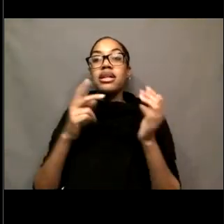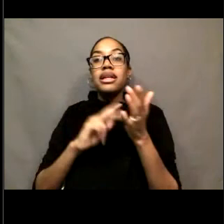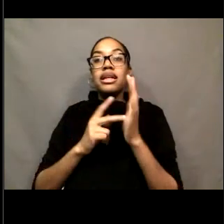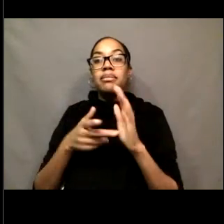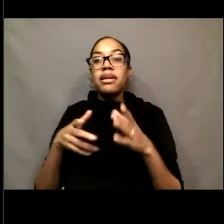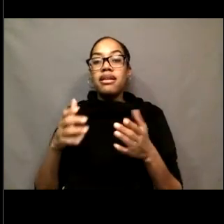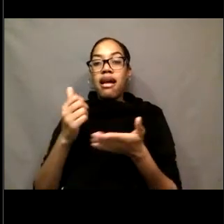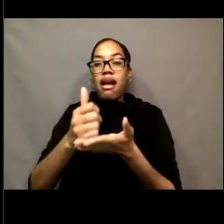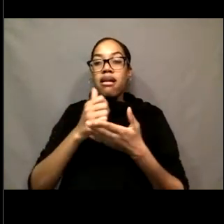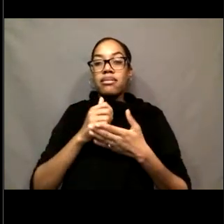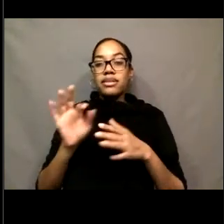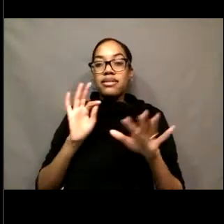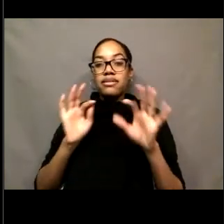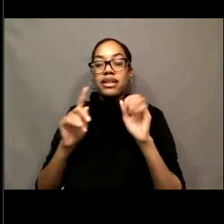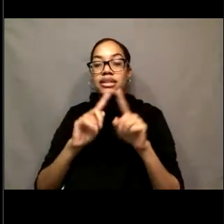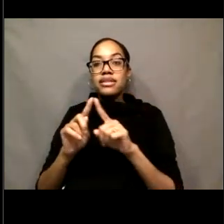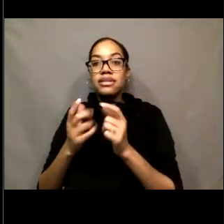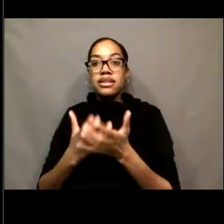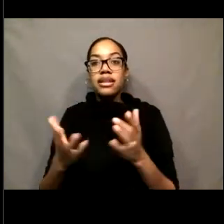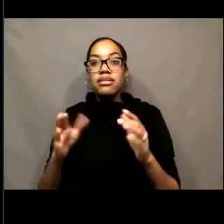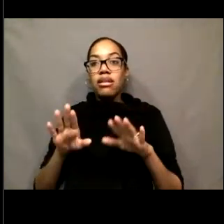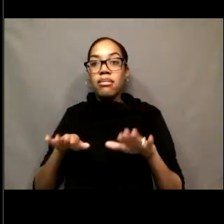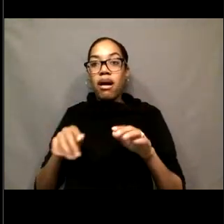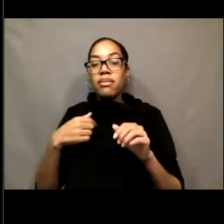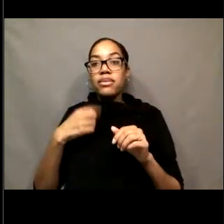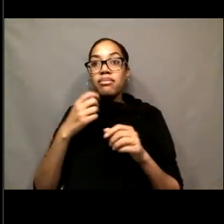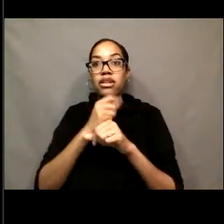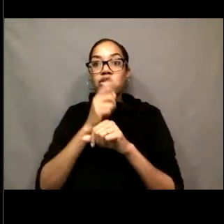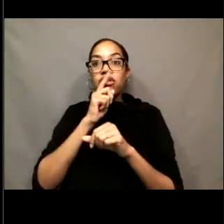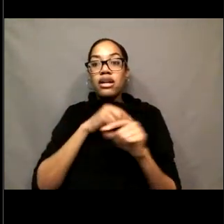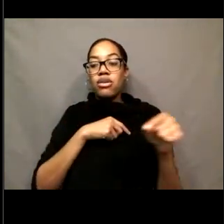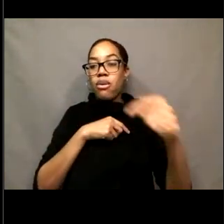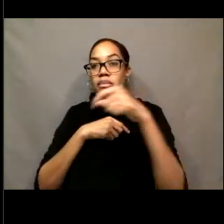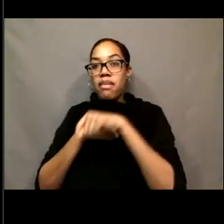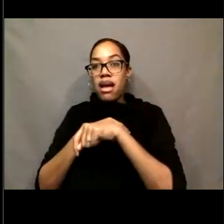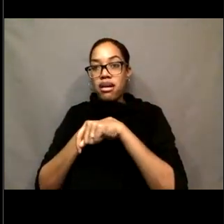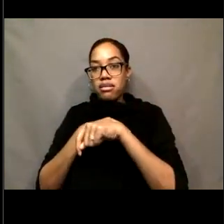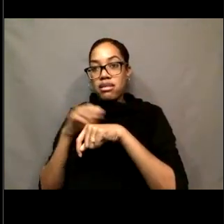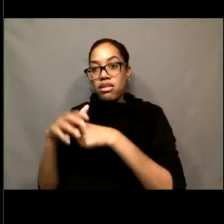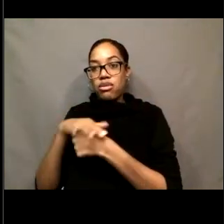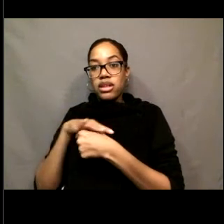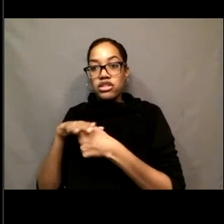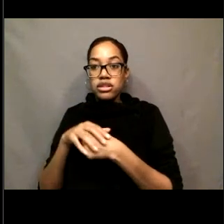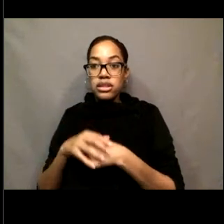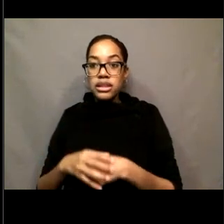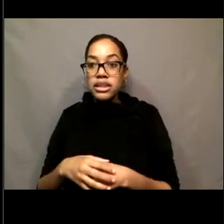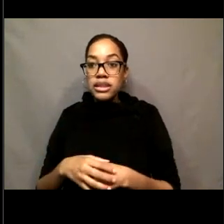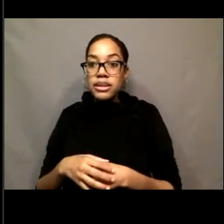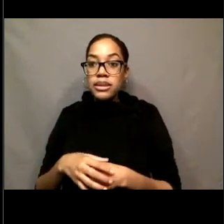so we can navigate back to specific locations. And in my hand, I'm using an underwater tablet